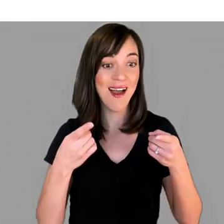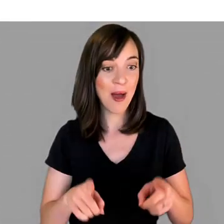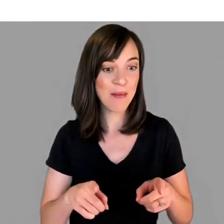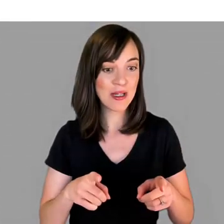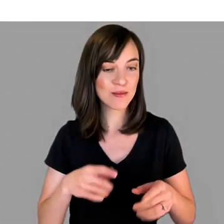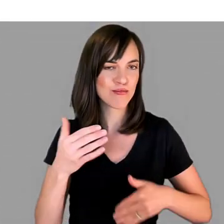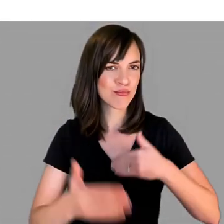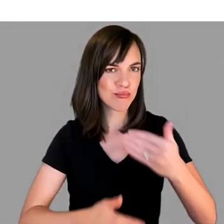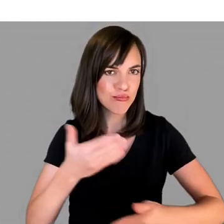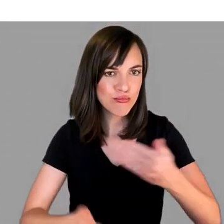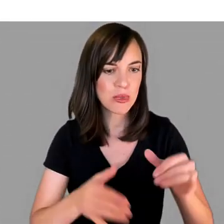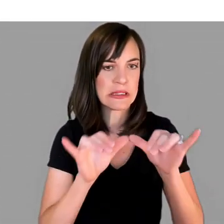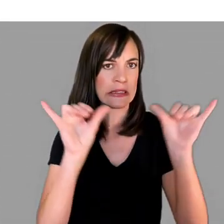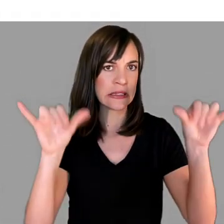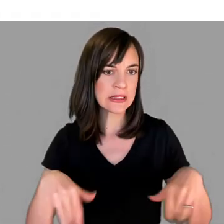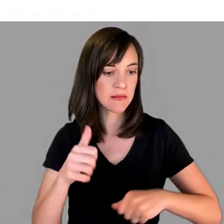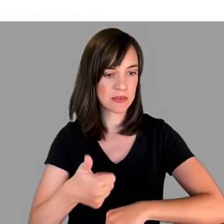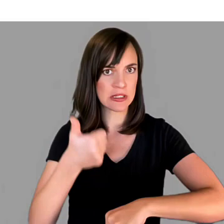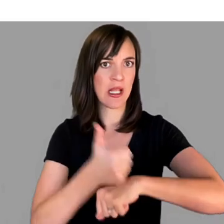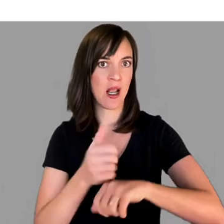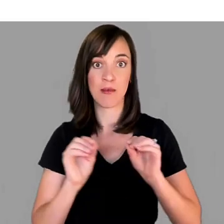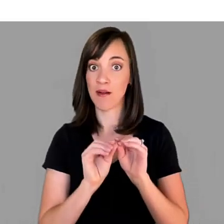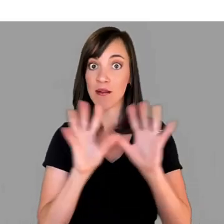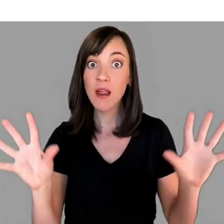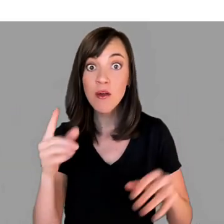With clear procedures and systems in place,